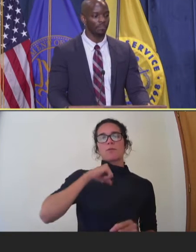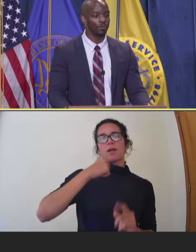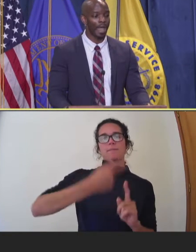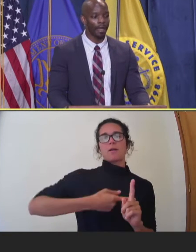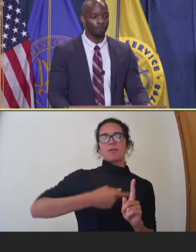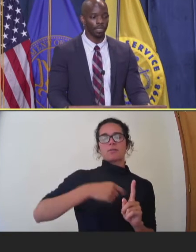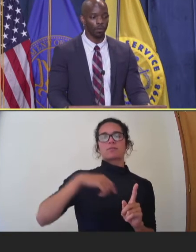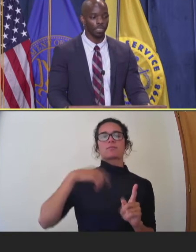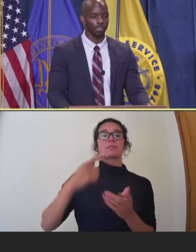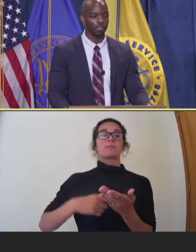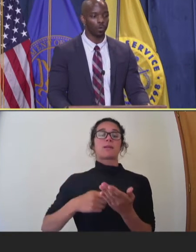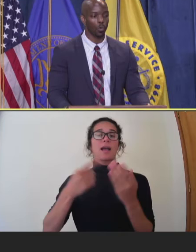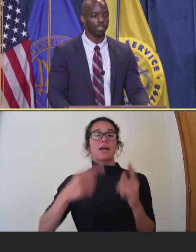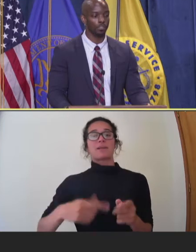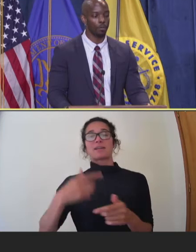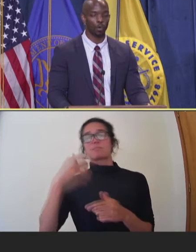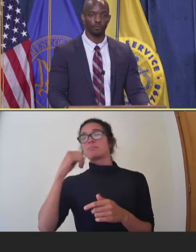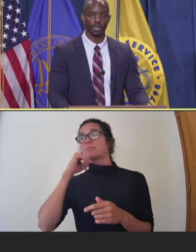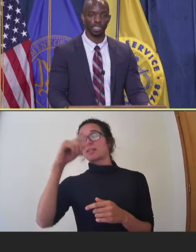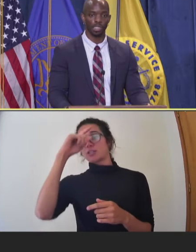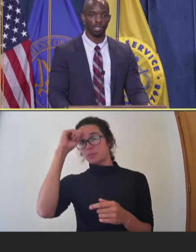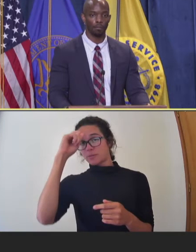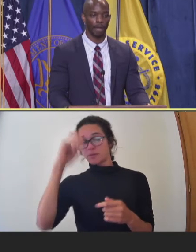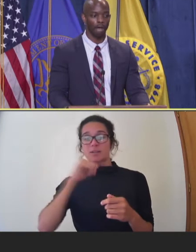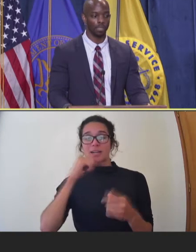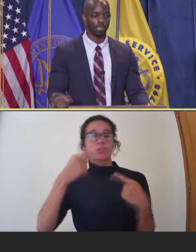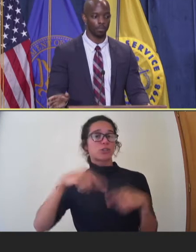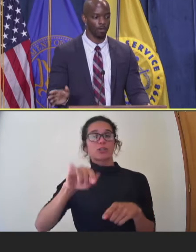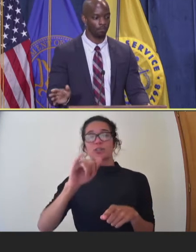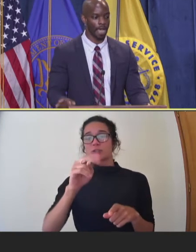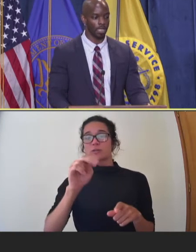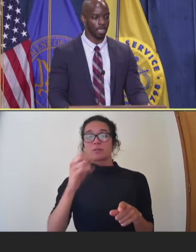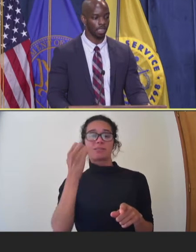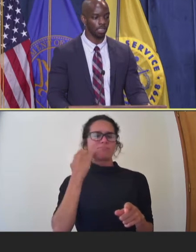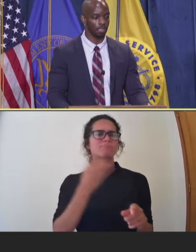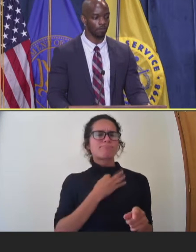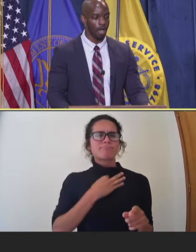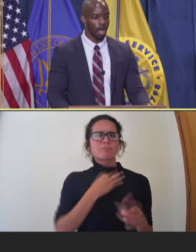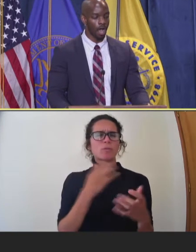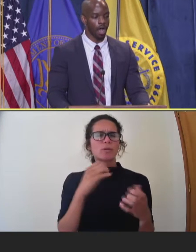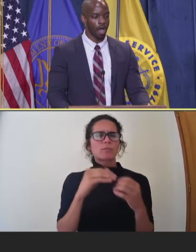If you have any questions or want to know more information about the Summer of Pride initiative